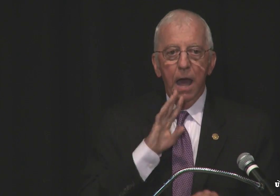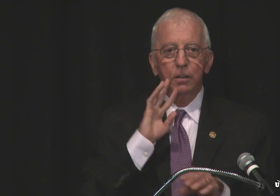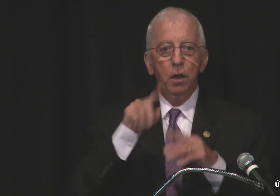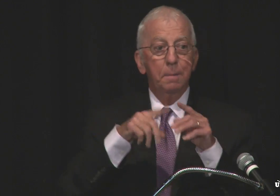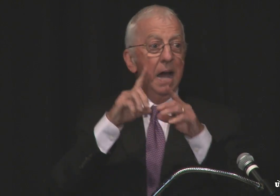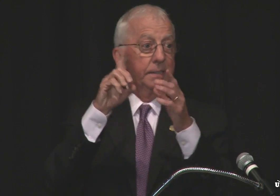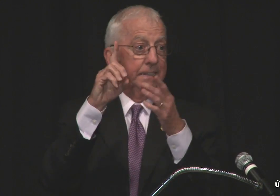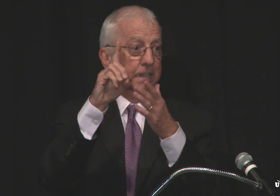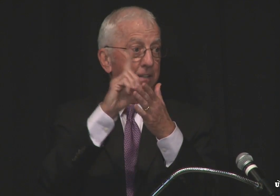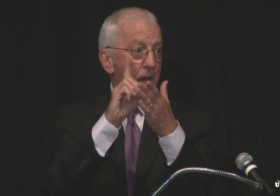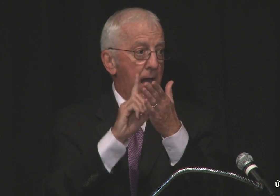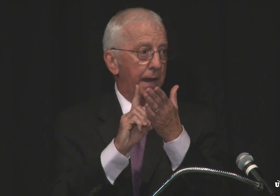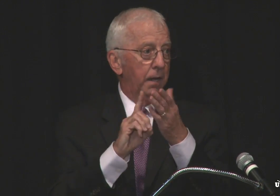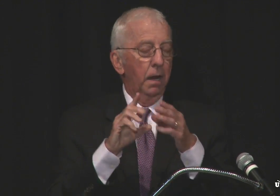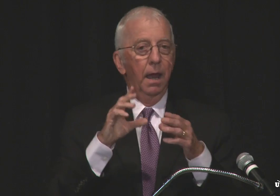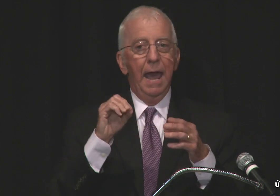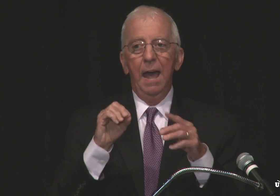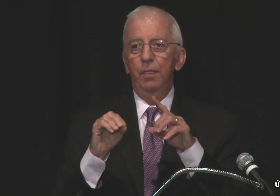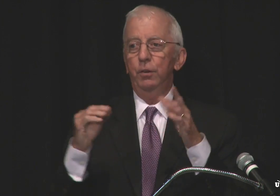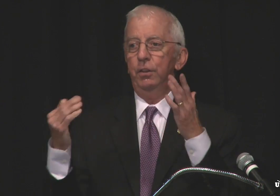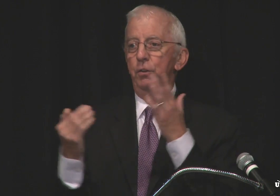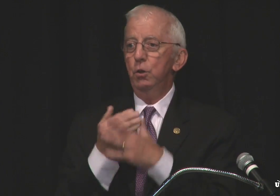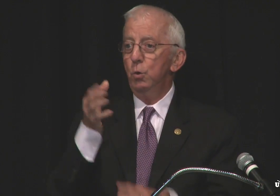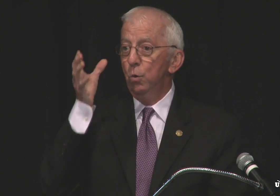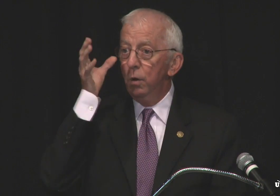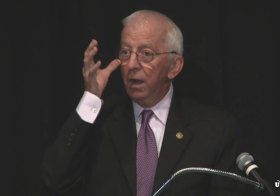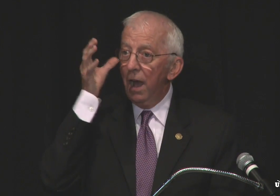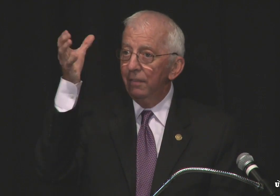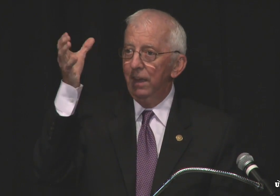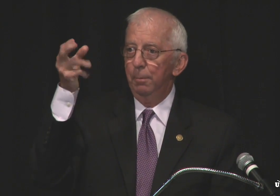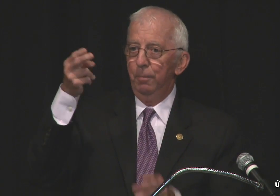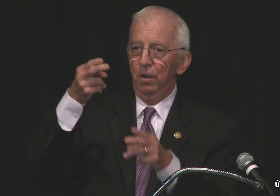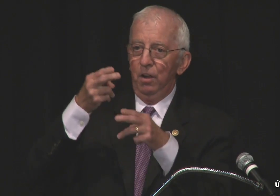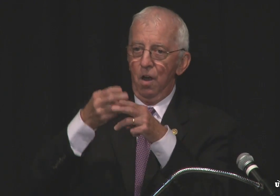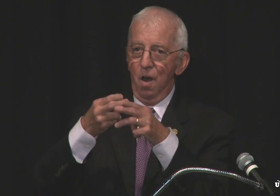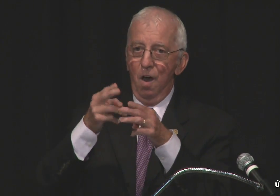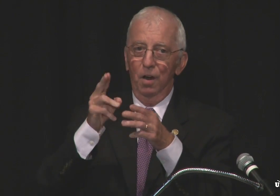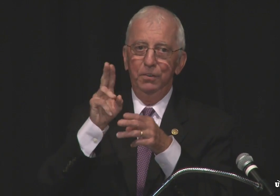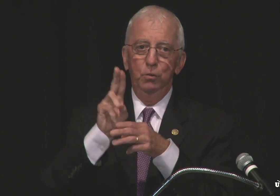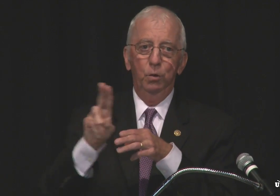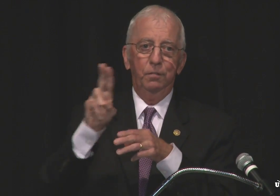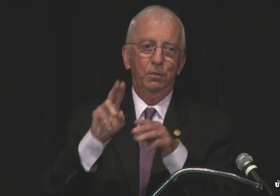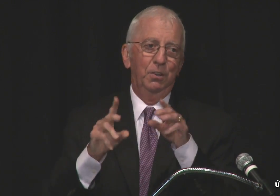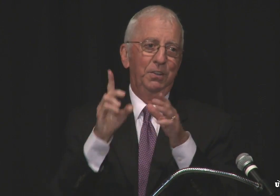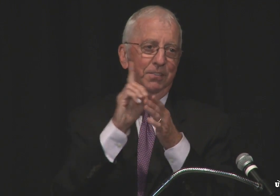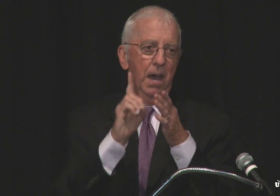I talked about design. And there's a new concept called universal design.